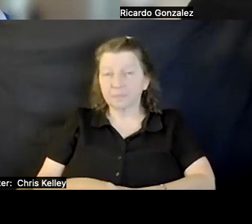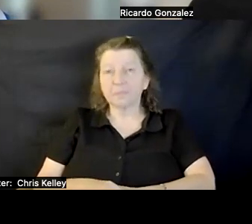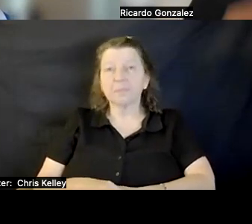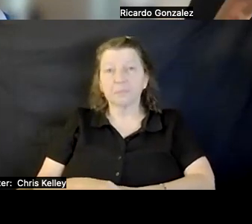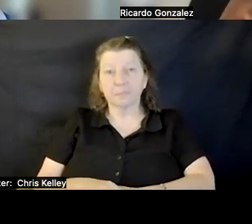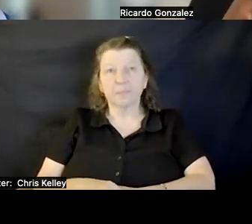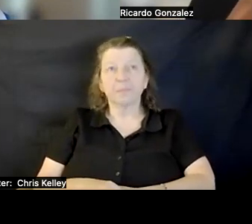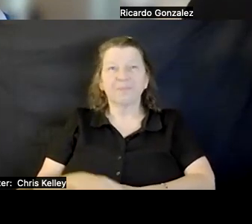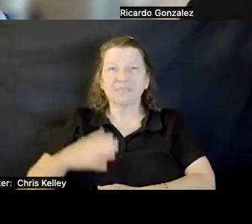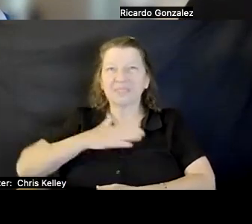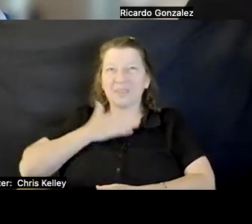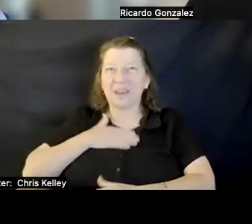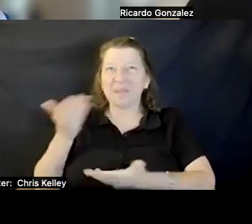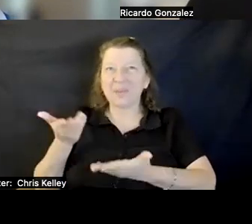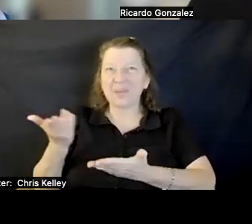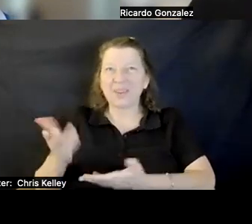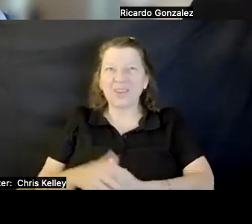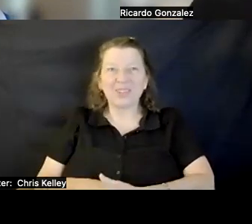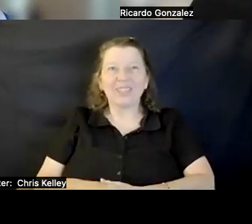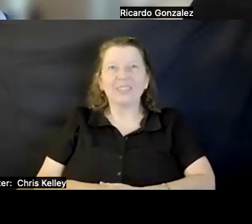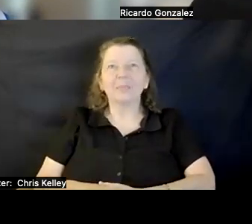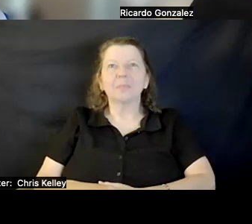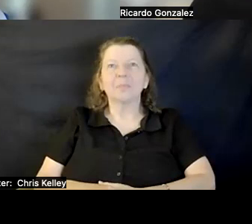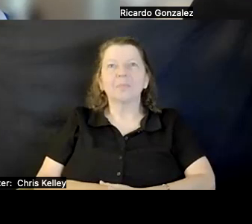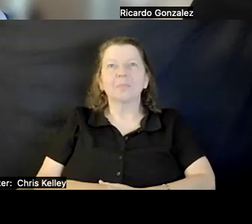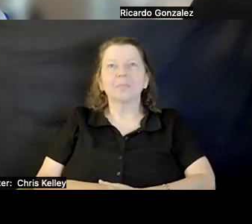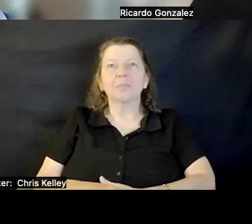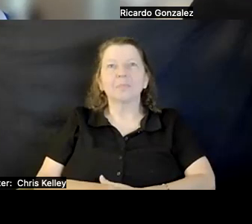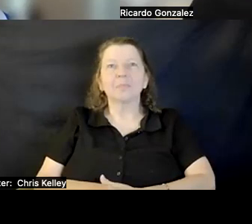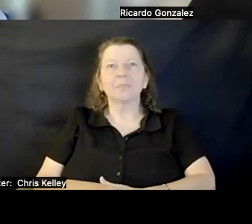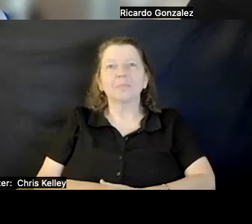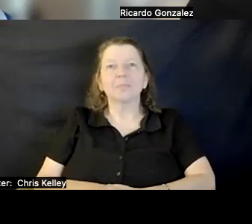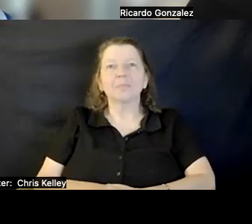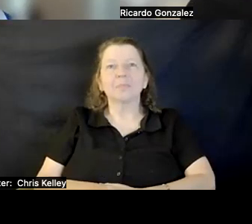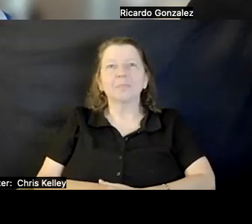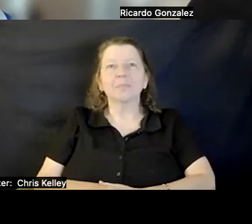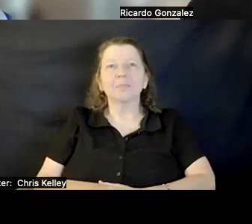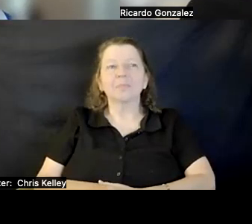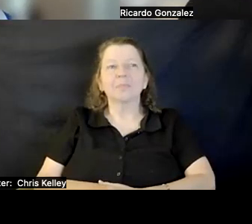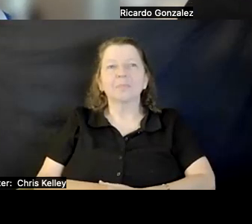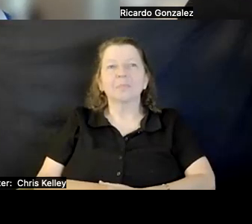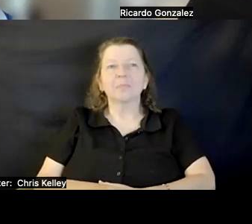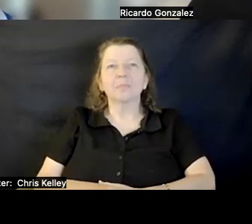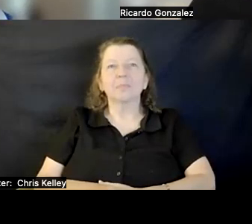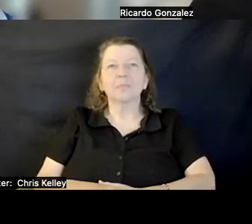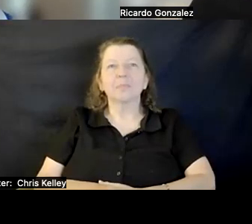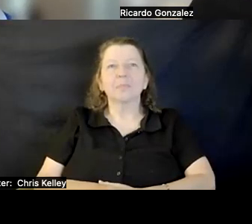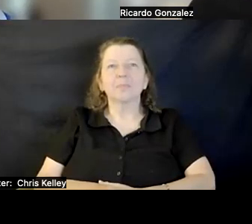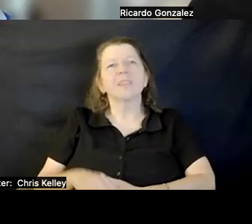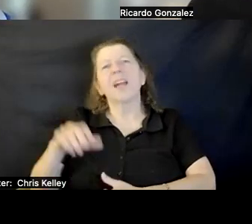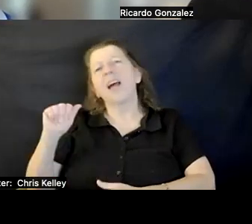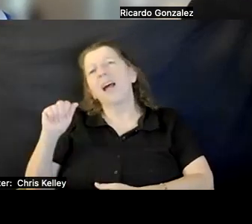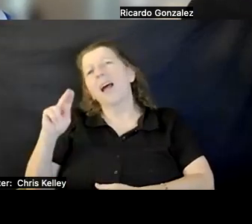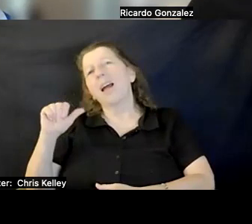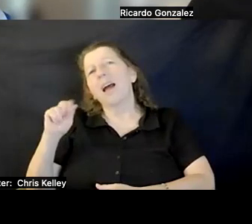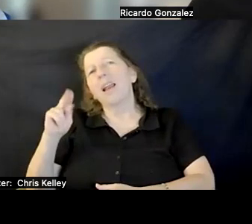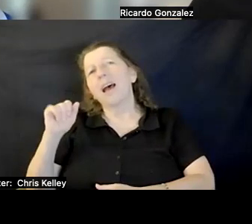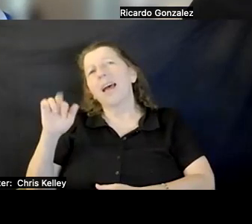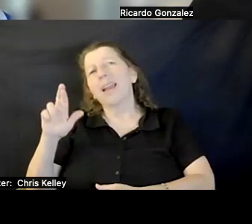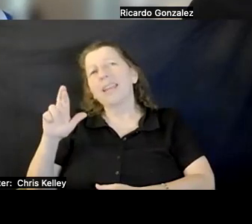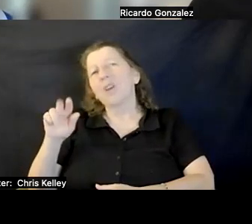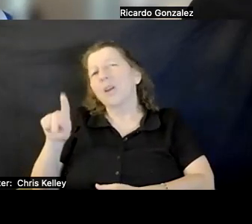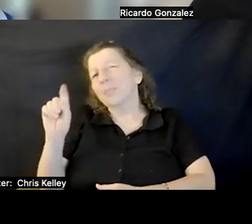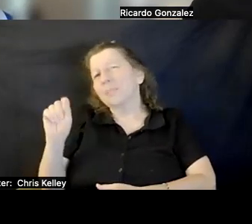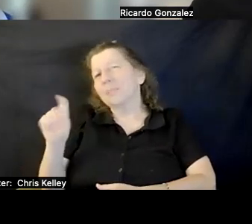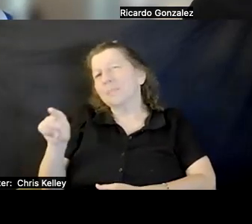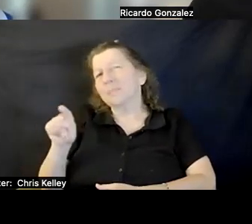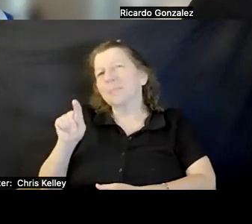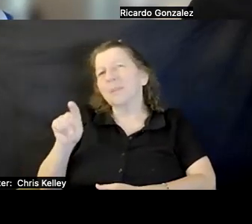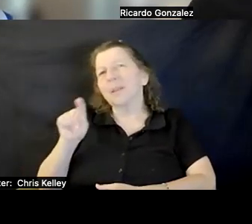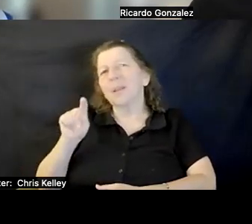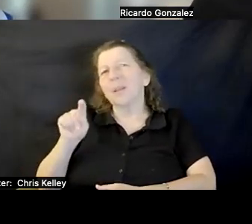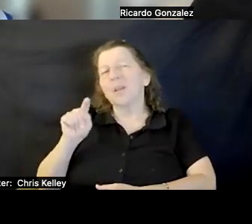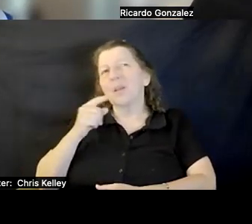WE ARE HAPPY TO HAVE YOU HERE. ANANIR, I WANTED TO KNOW MORE WHY YOU GOT INTERESTED SPECIFICALLY